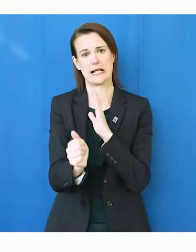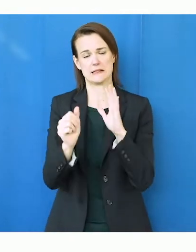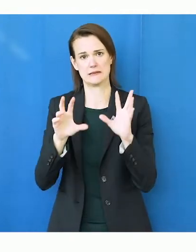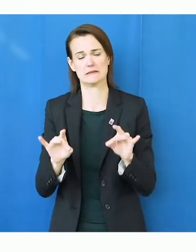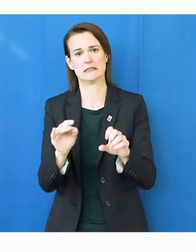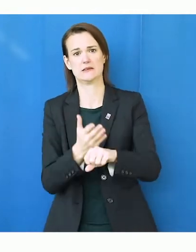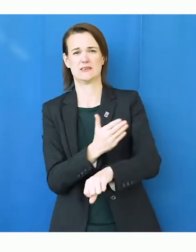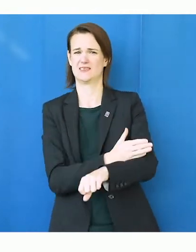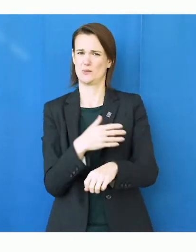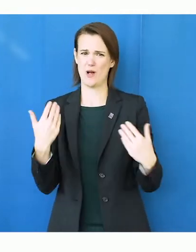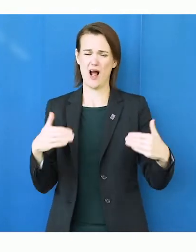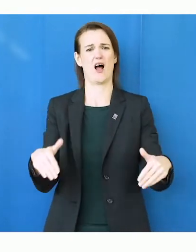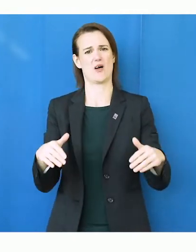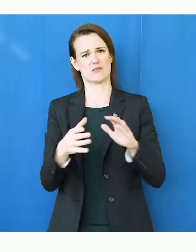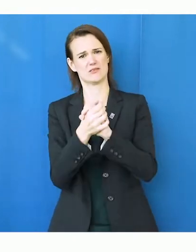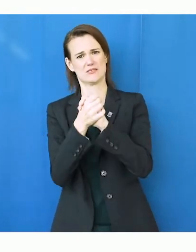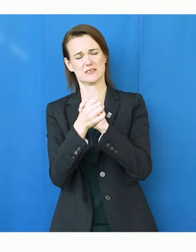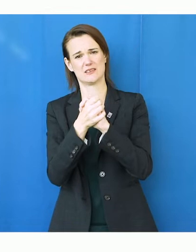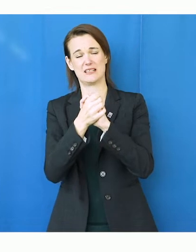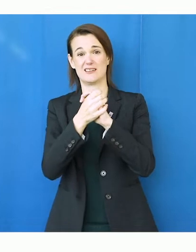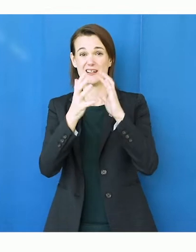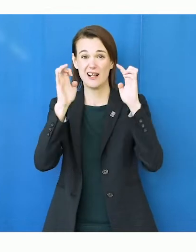Education requires patience, zeal and persistence.